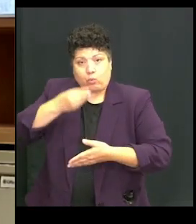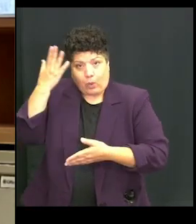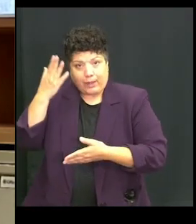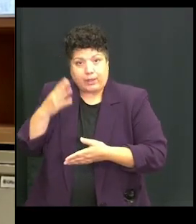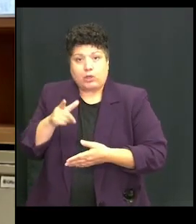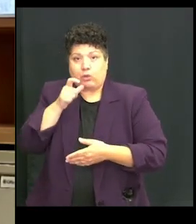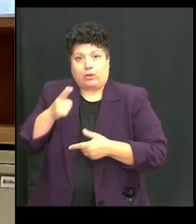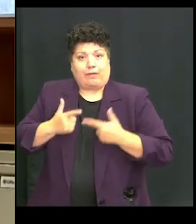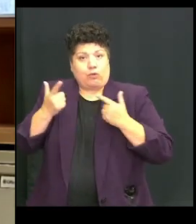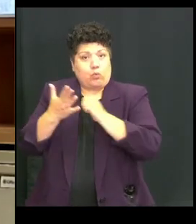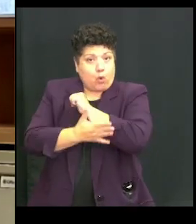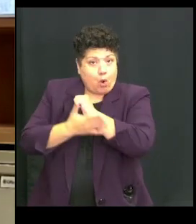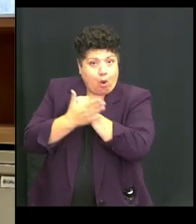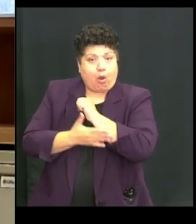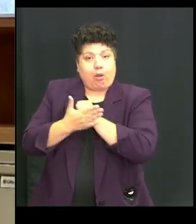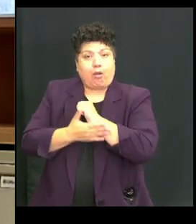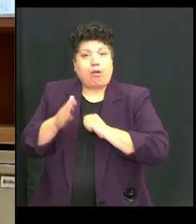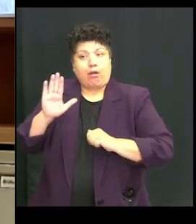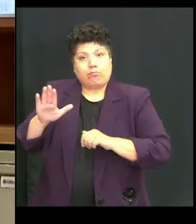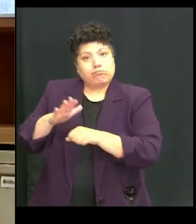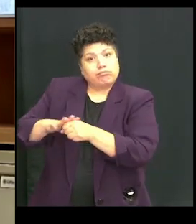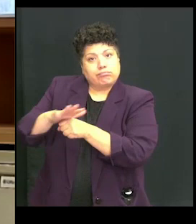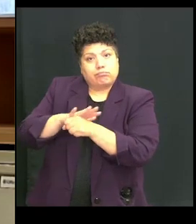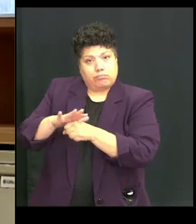and protect their power in the American political system.